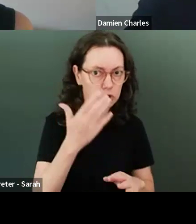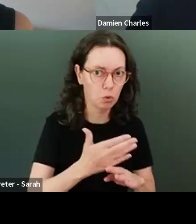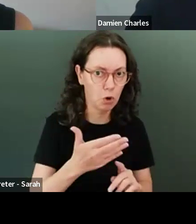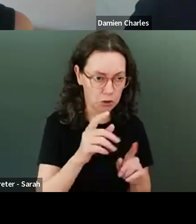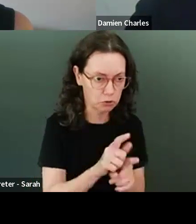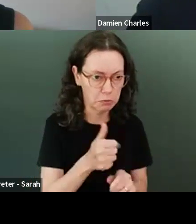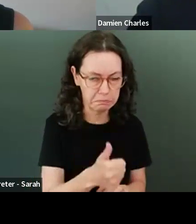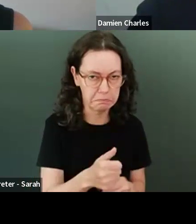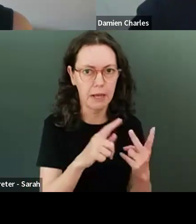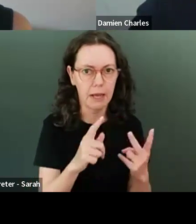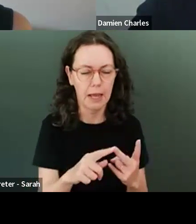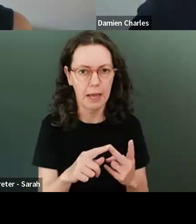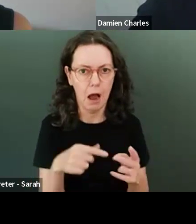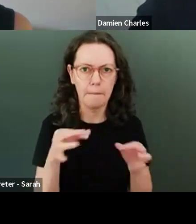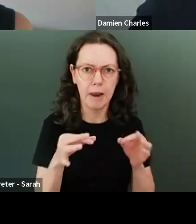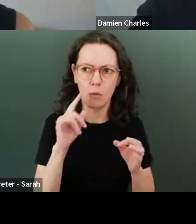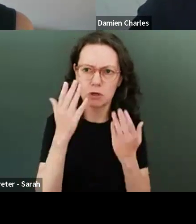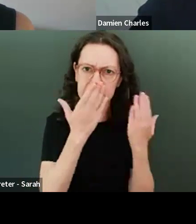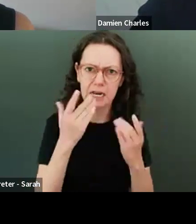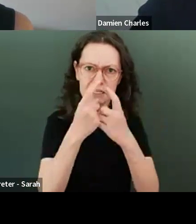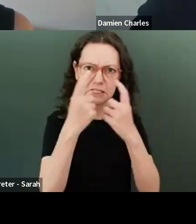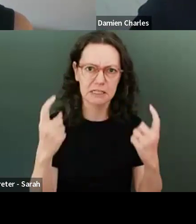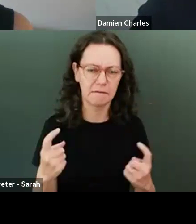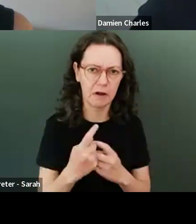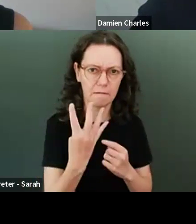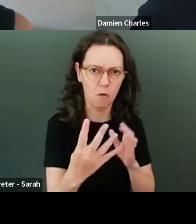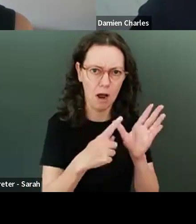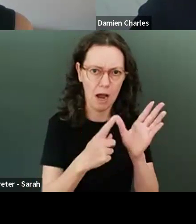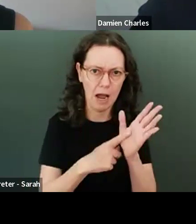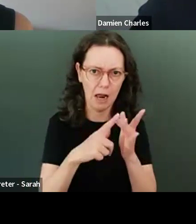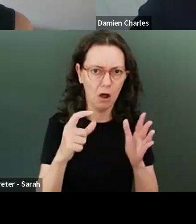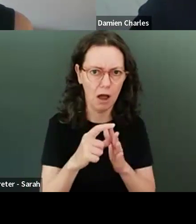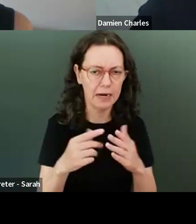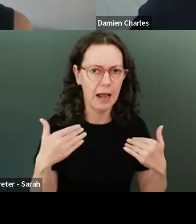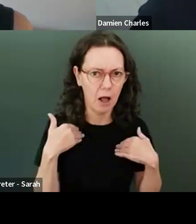doing the as I said before the certificate for and Allied Health